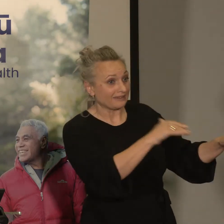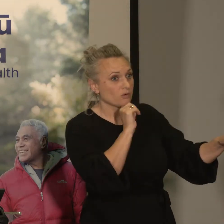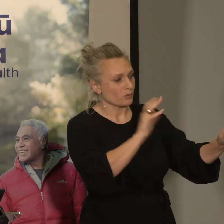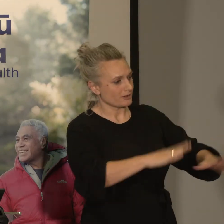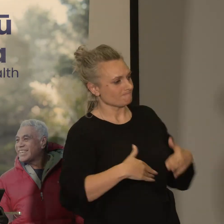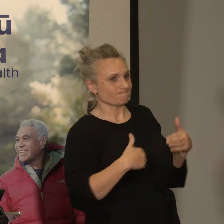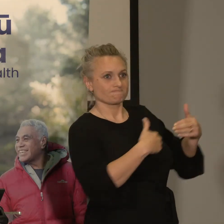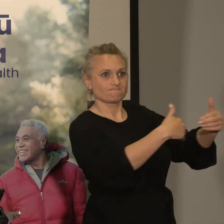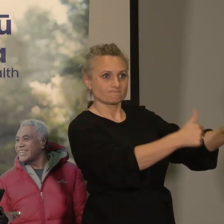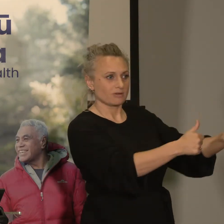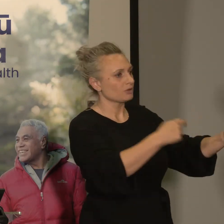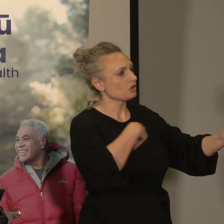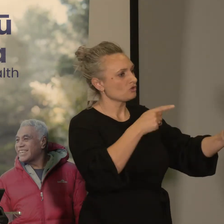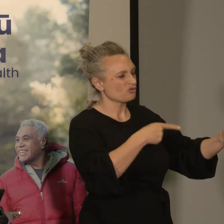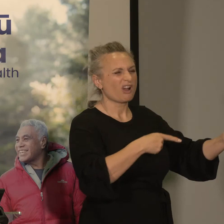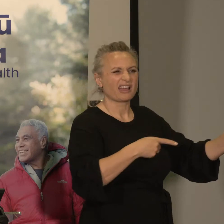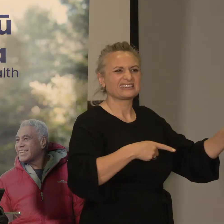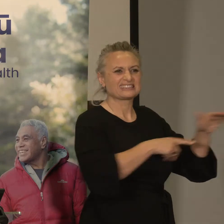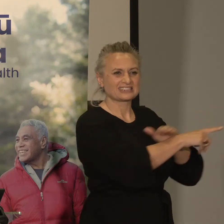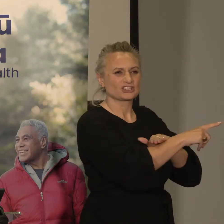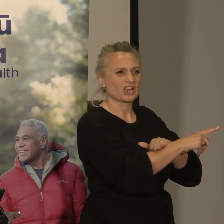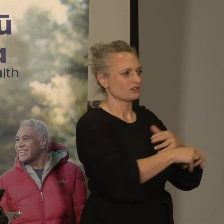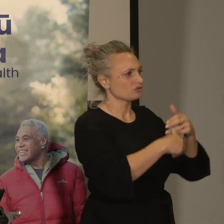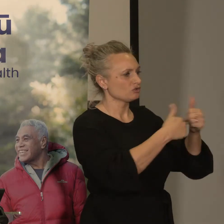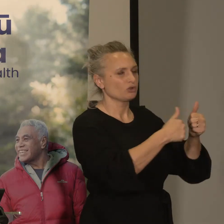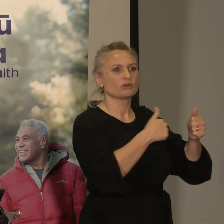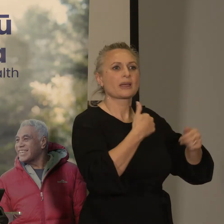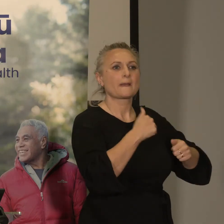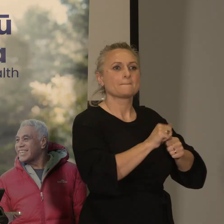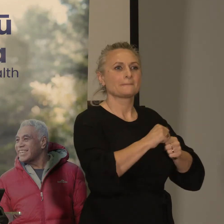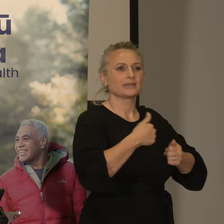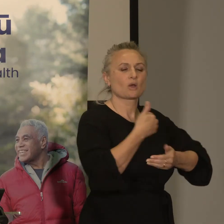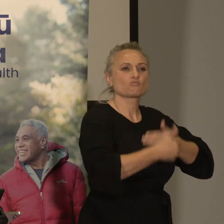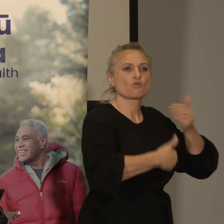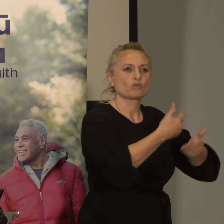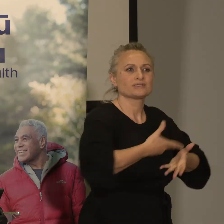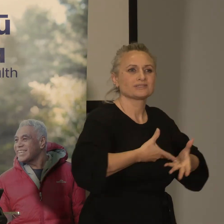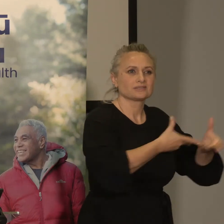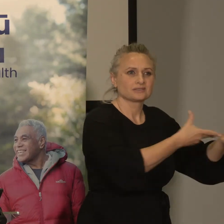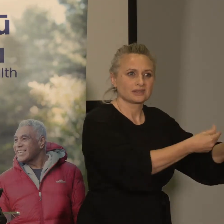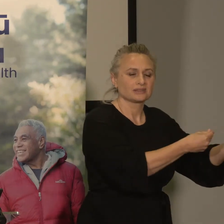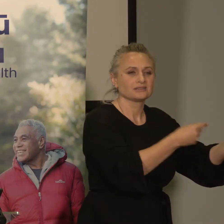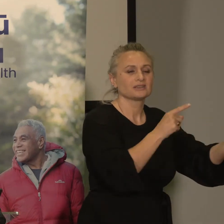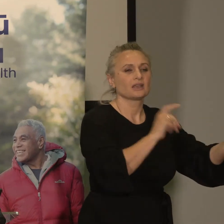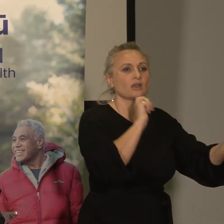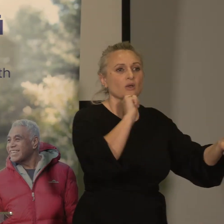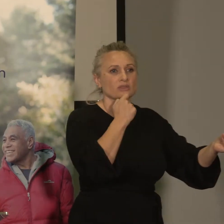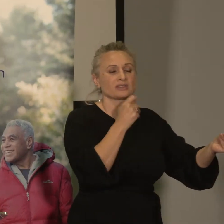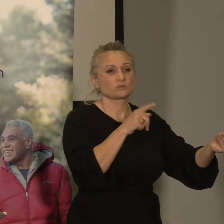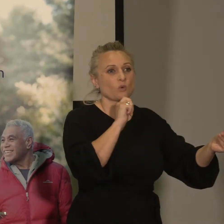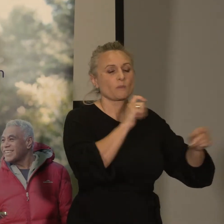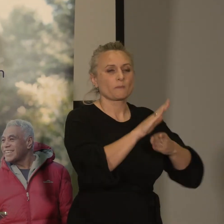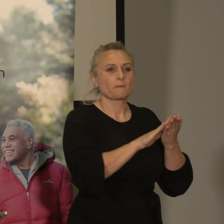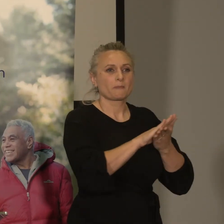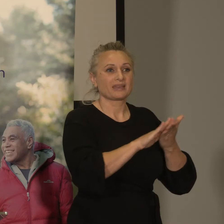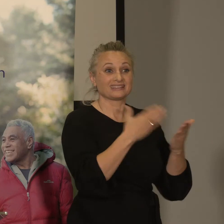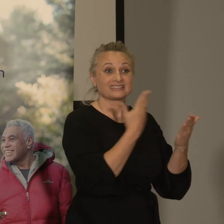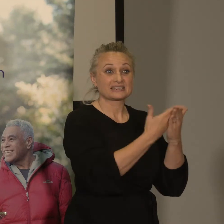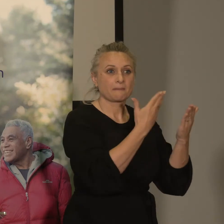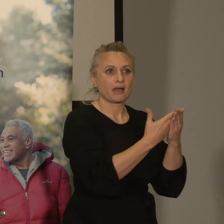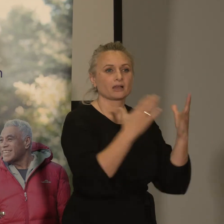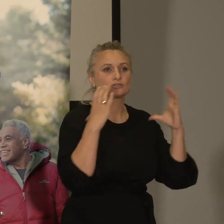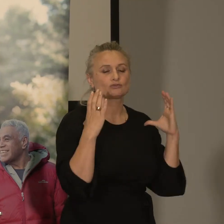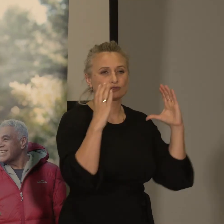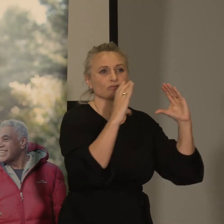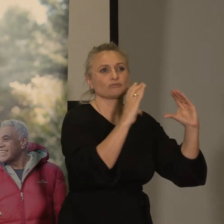fit, to improve the hospital